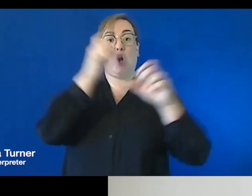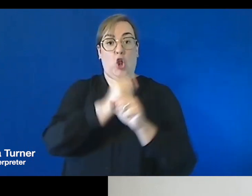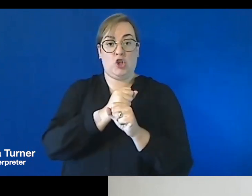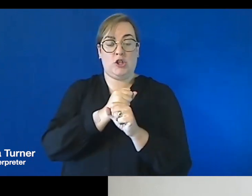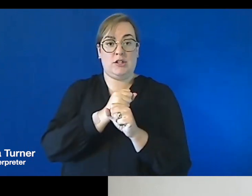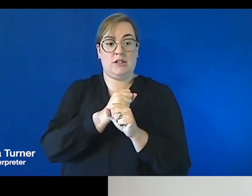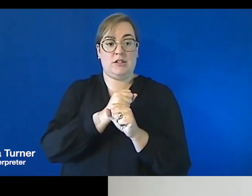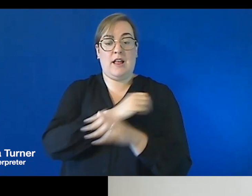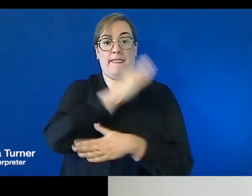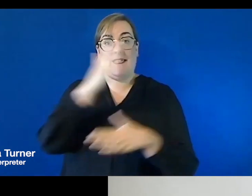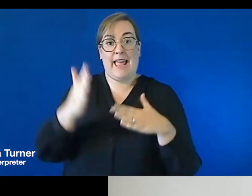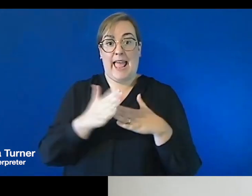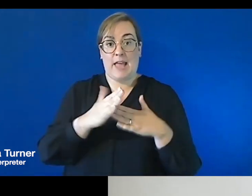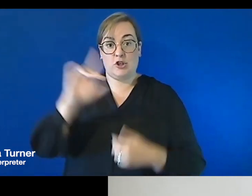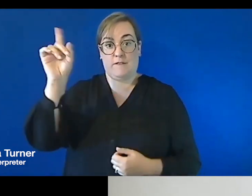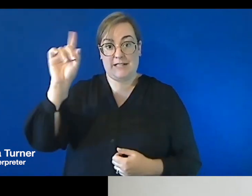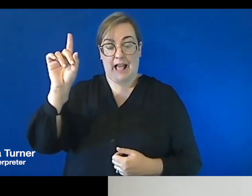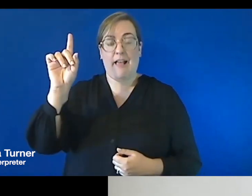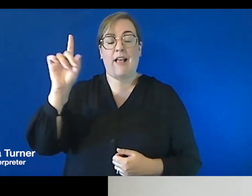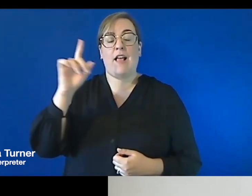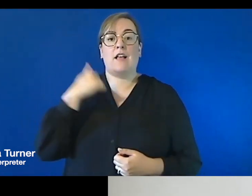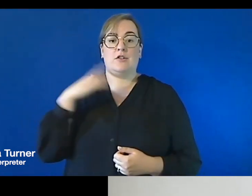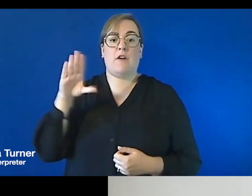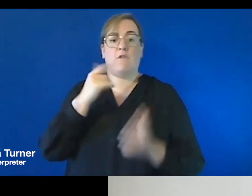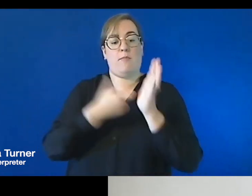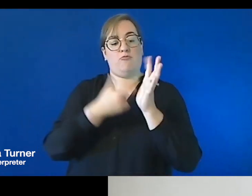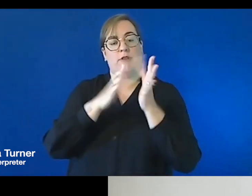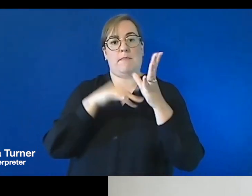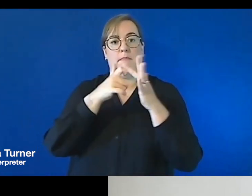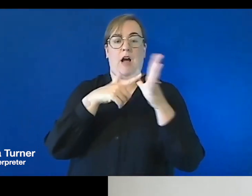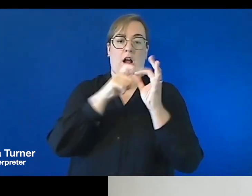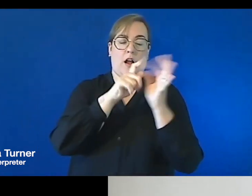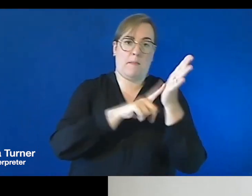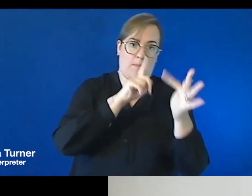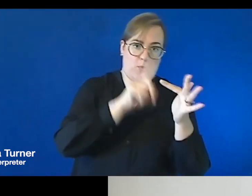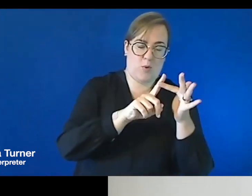of this talk. So on behalf of Remarkable, Spark Festival and Forestlyn, I really want to thank